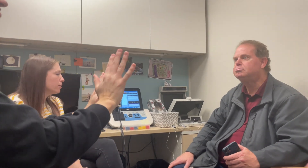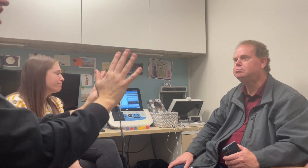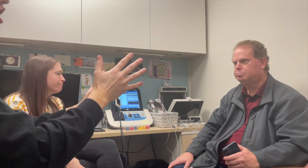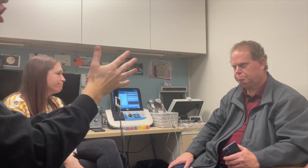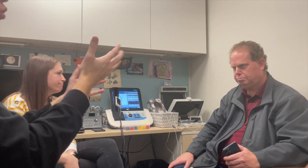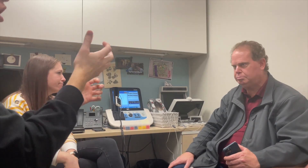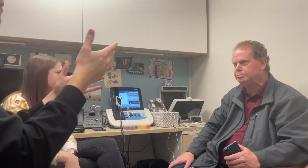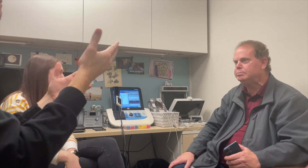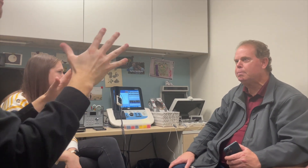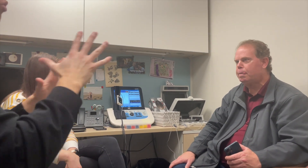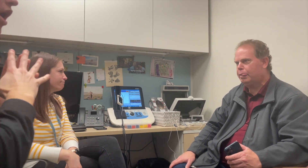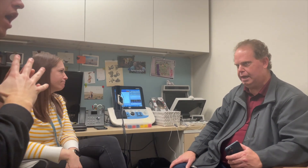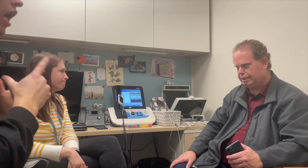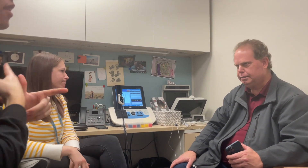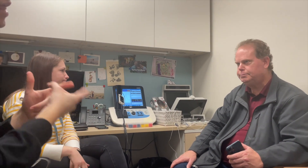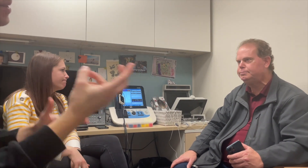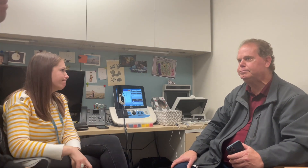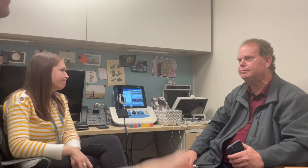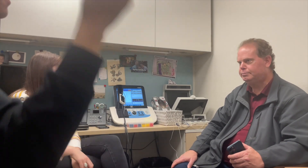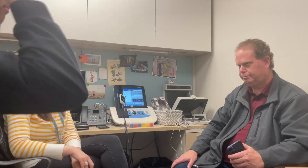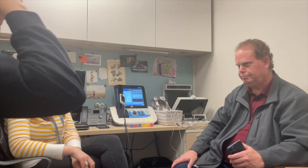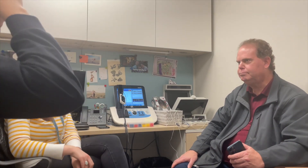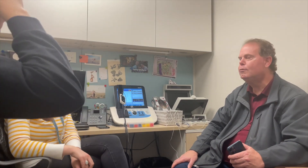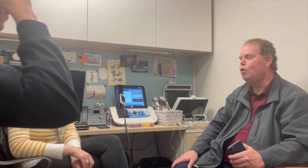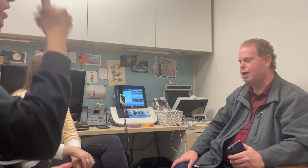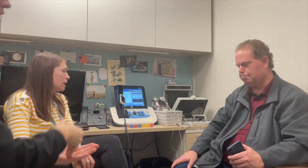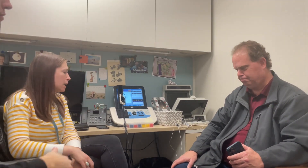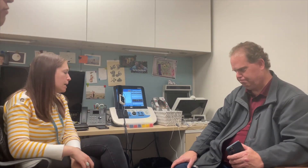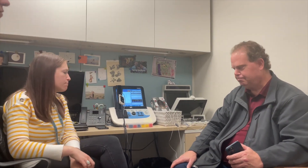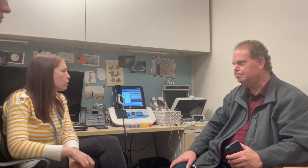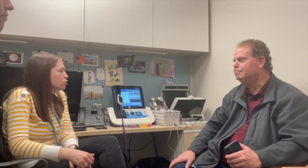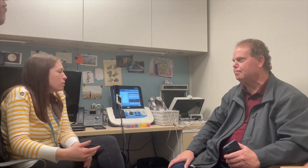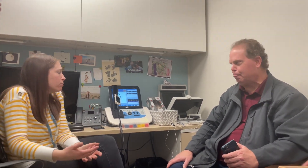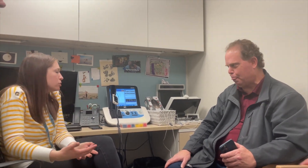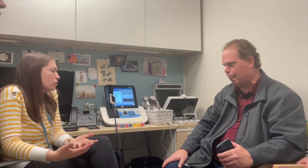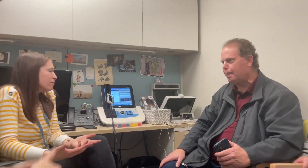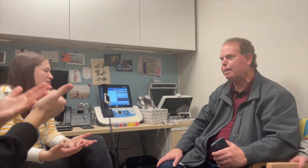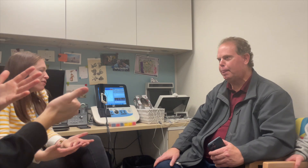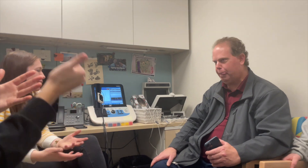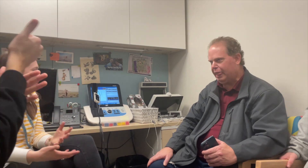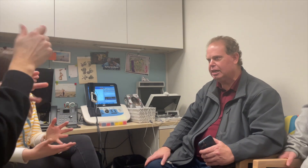on okay most people don't even feel like they need